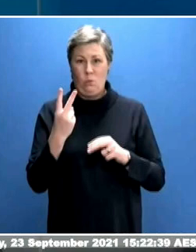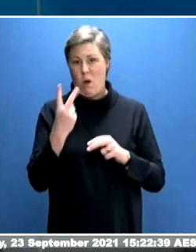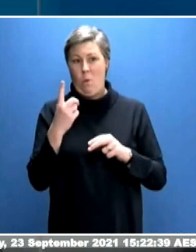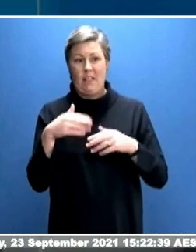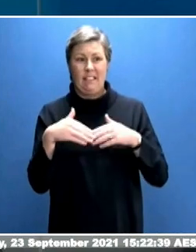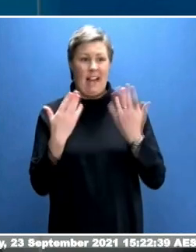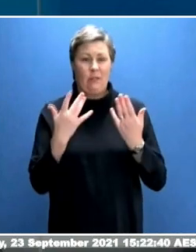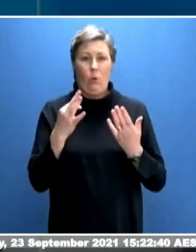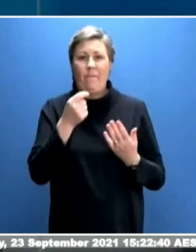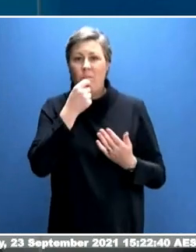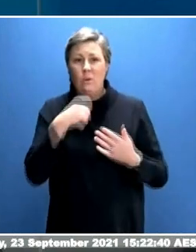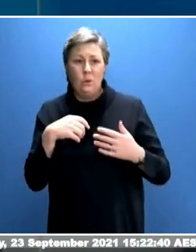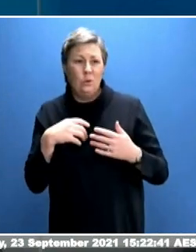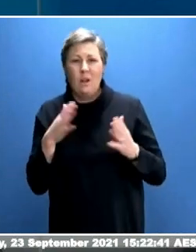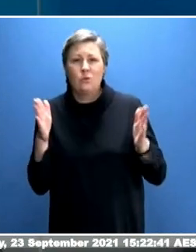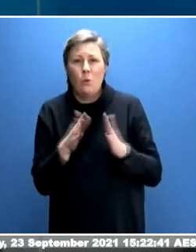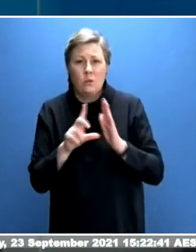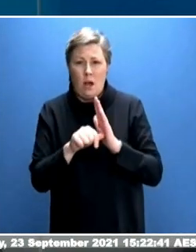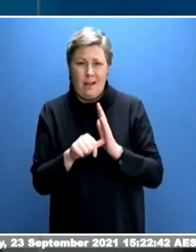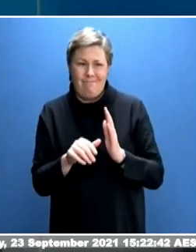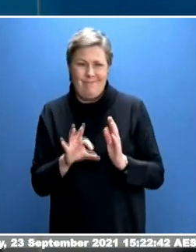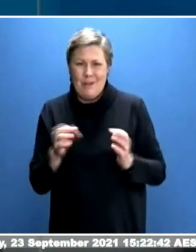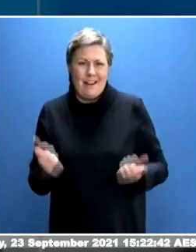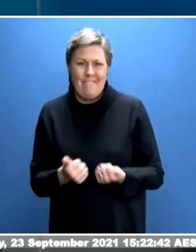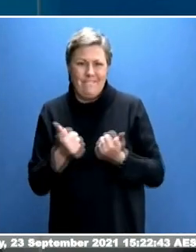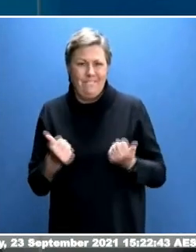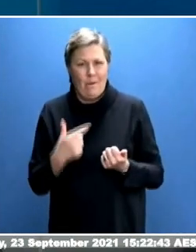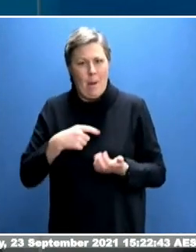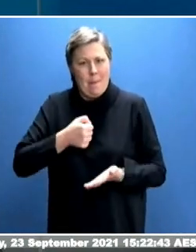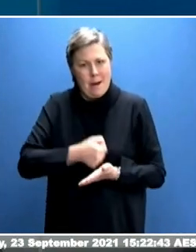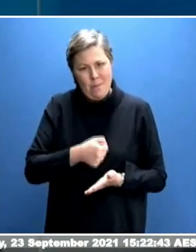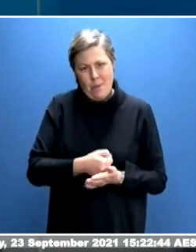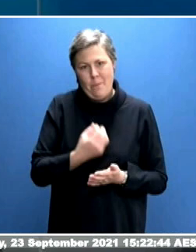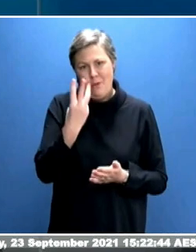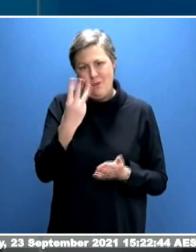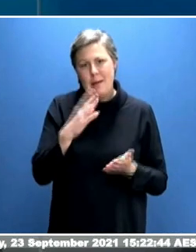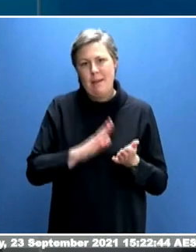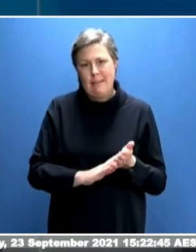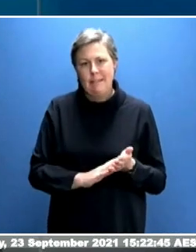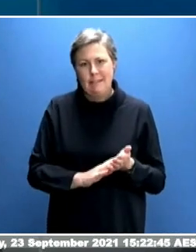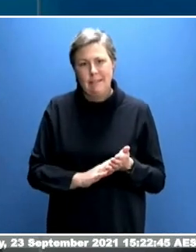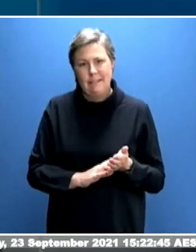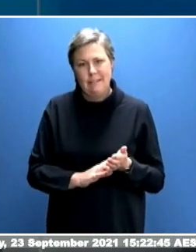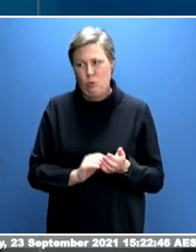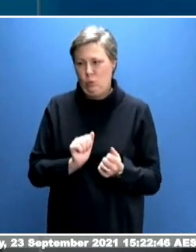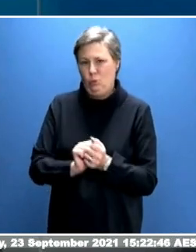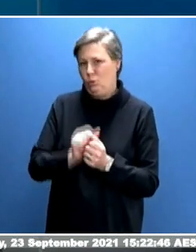So it's really clearly explained that there are different milestones which are undertaken with the young person and the care team.